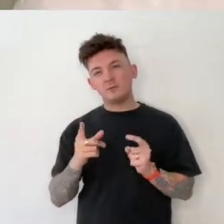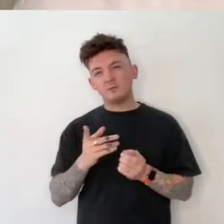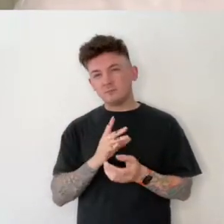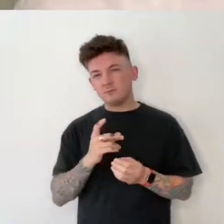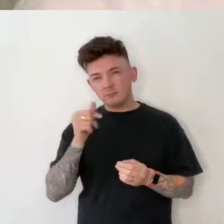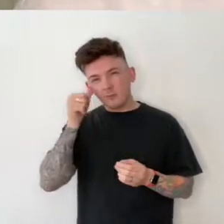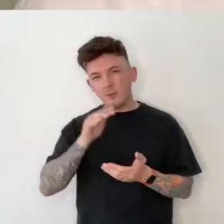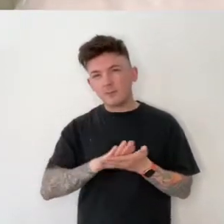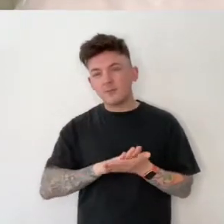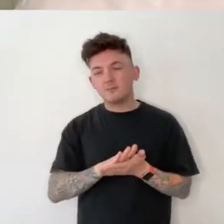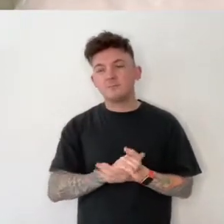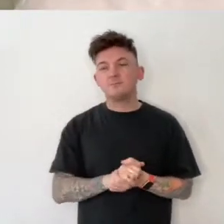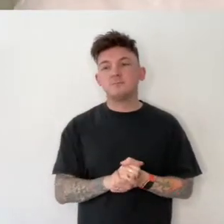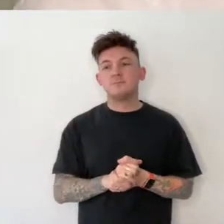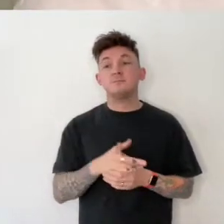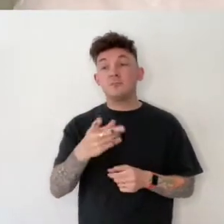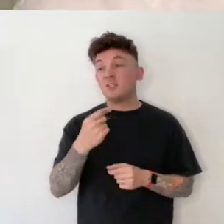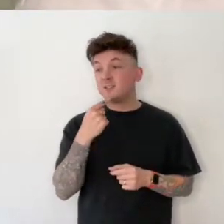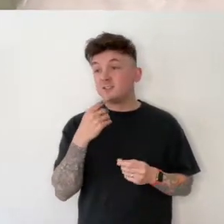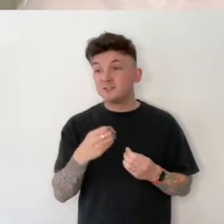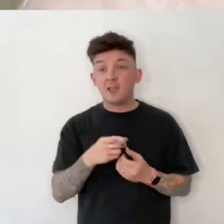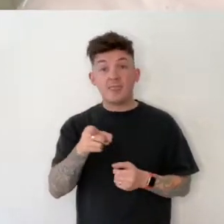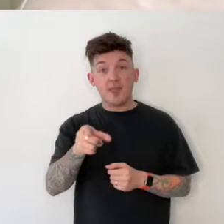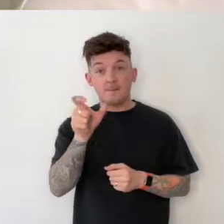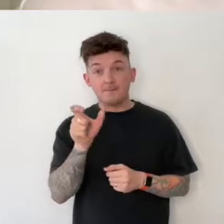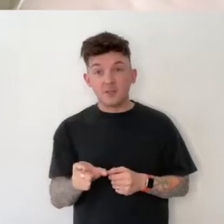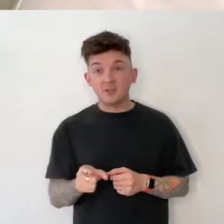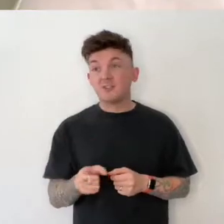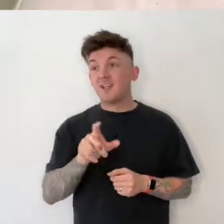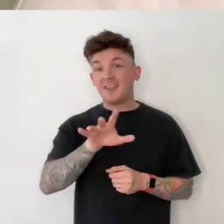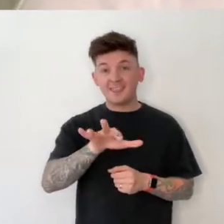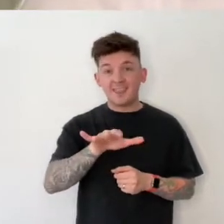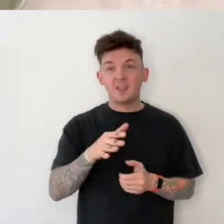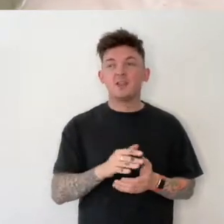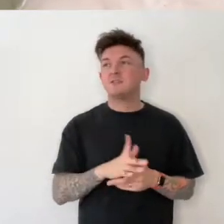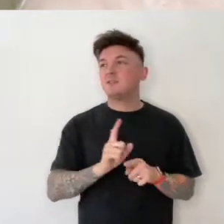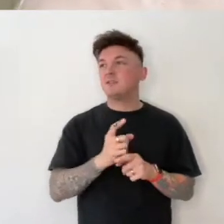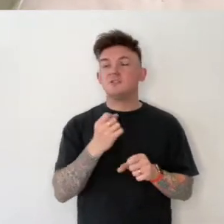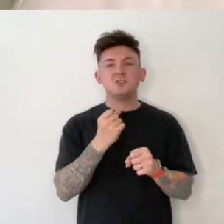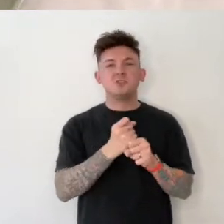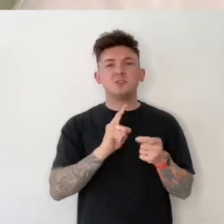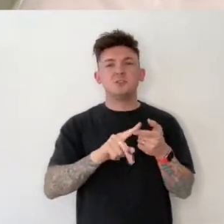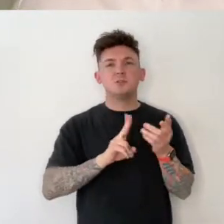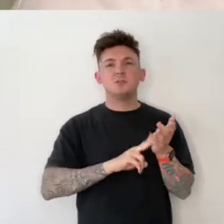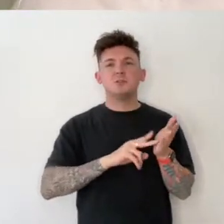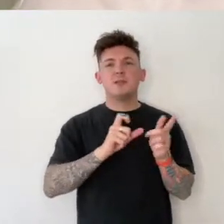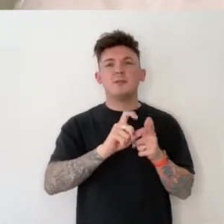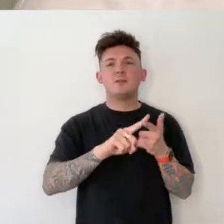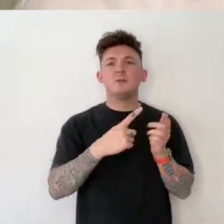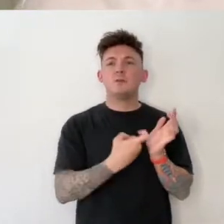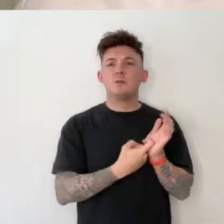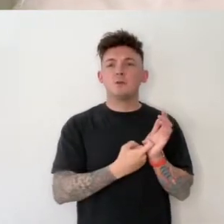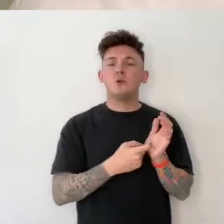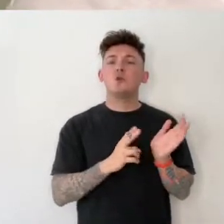by saying 'that person', 'they', using gender neutral pronouns is a good way of doing it